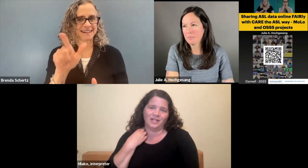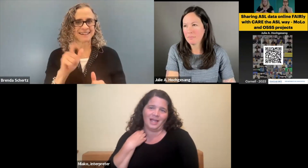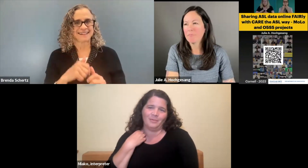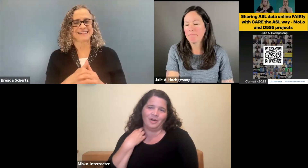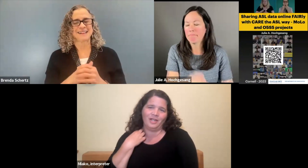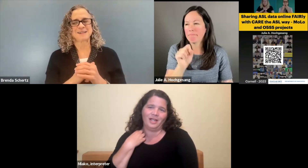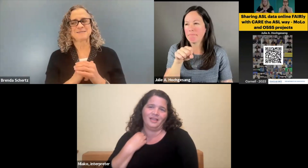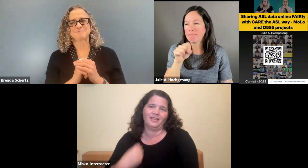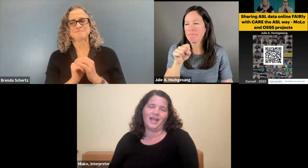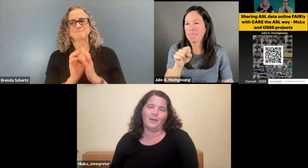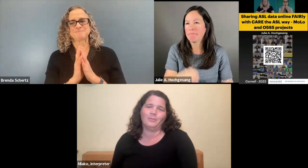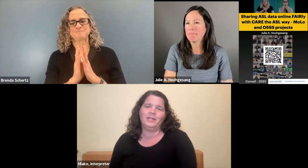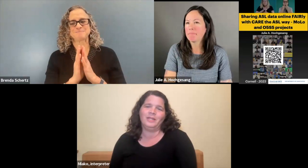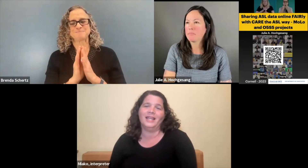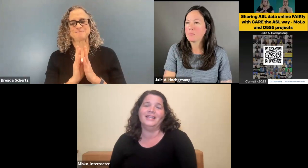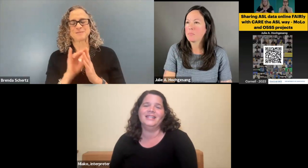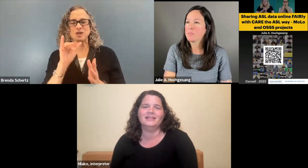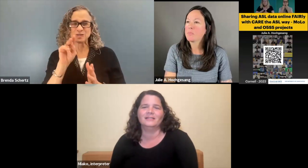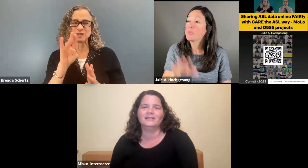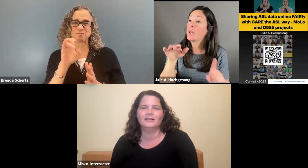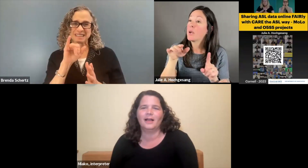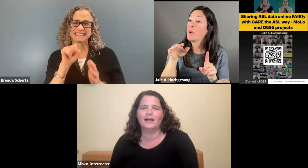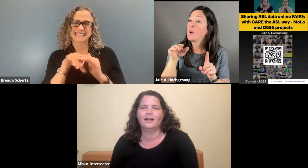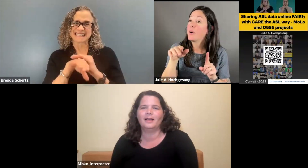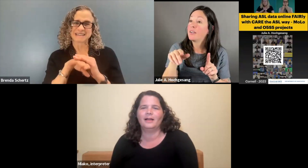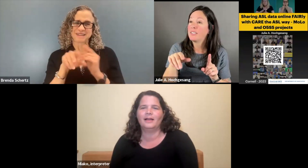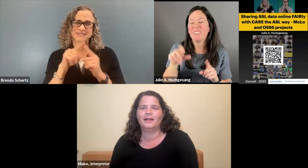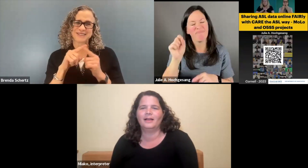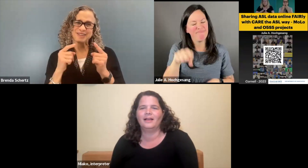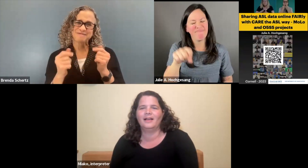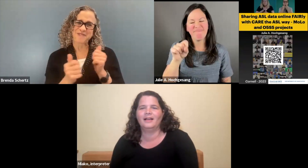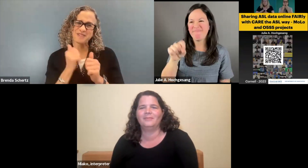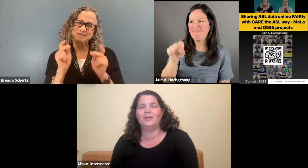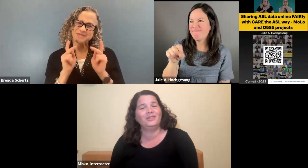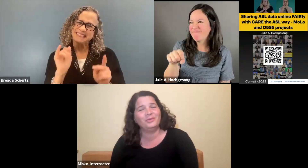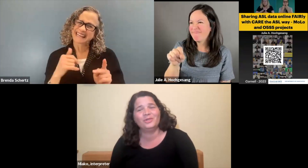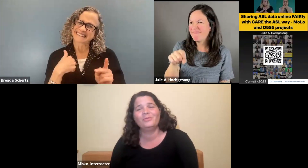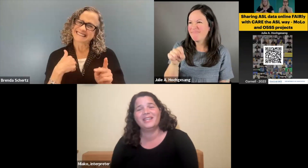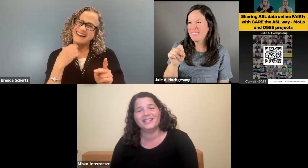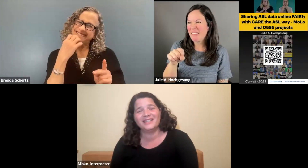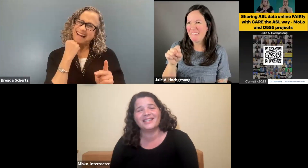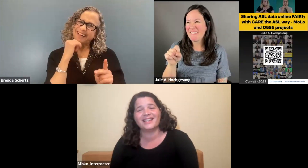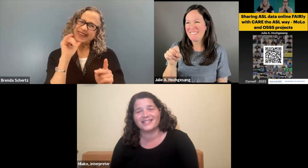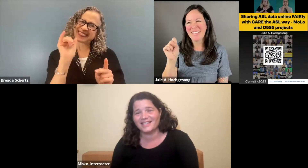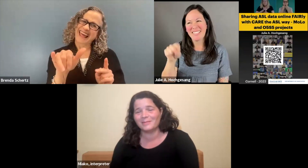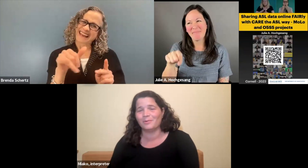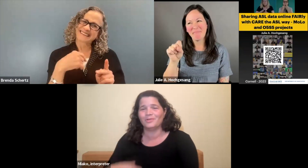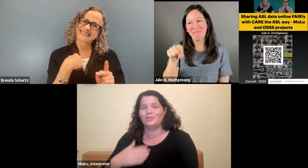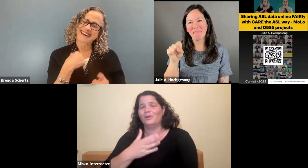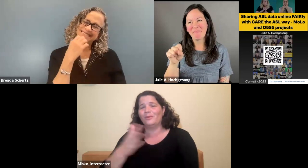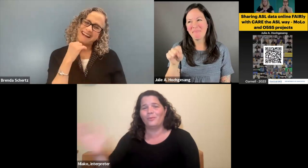library I think that would be ideal but YouTube is accessible to a